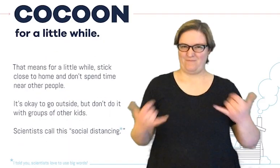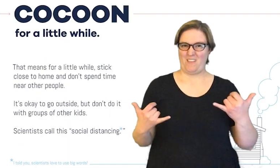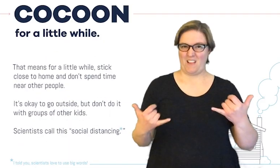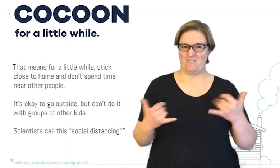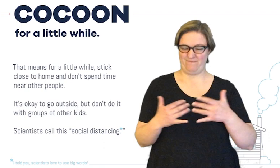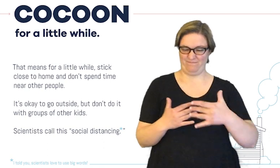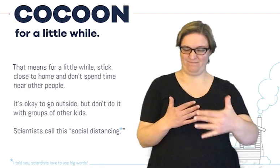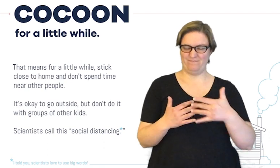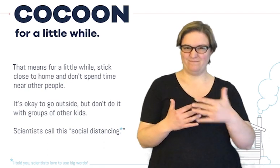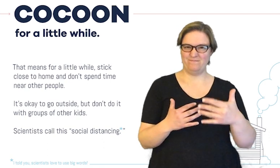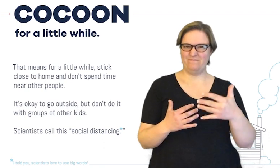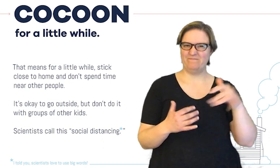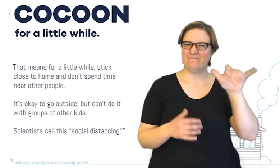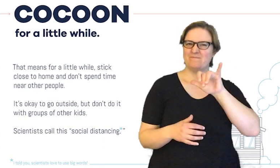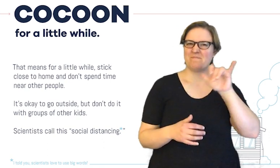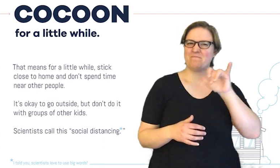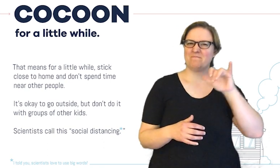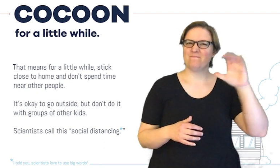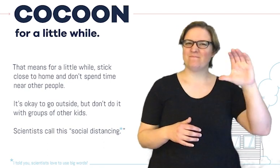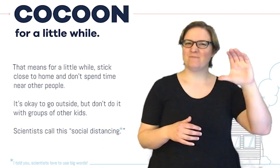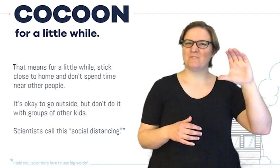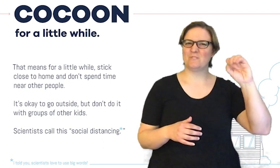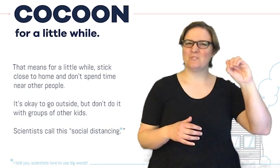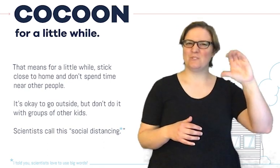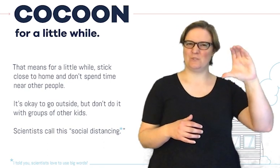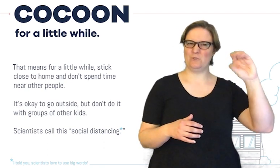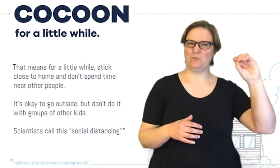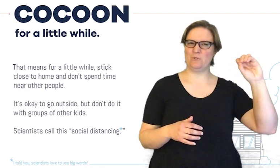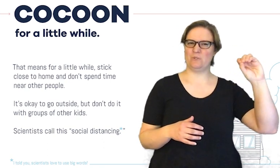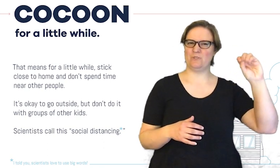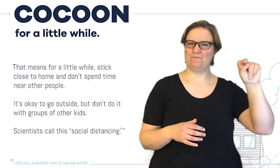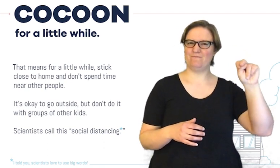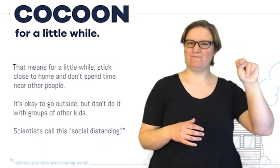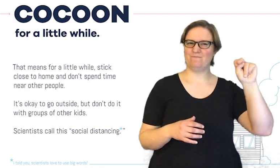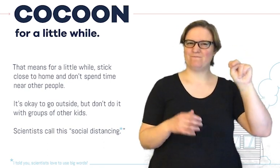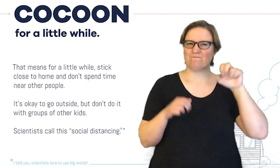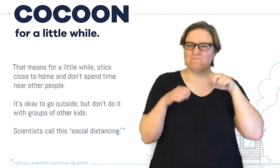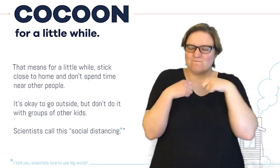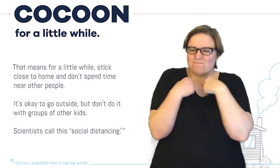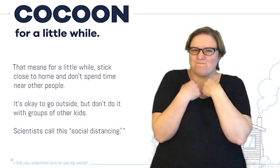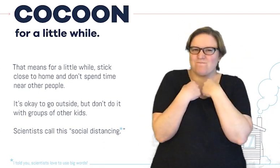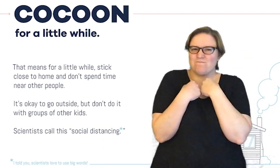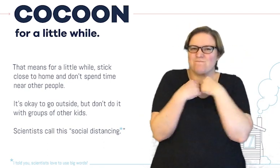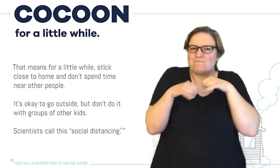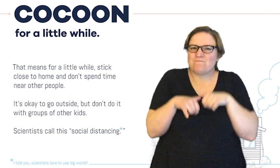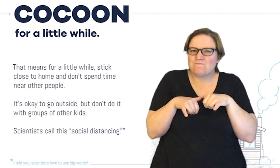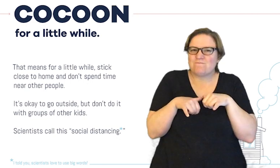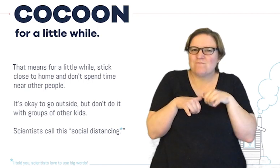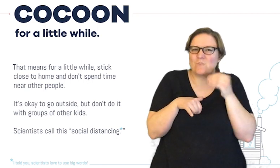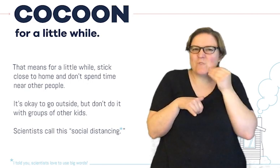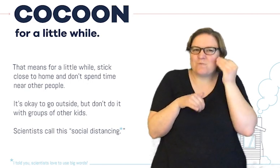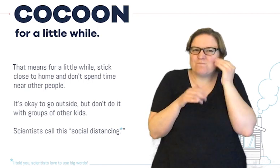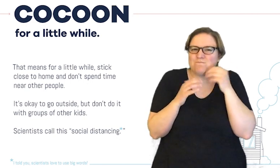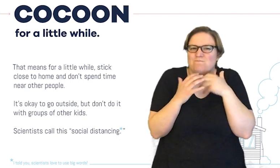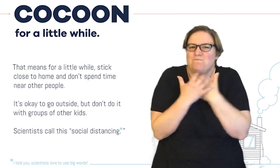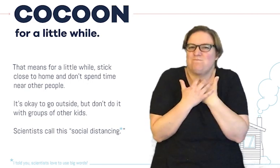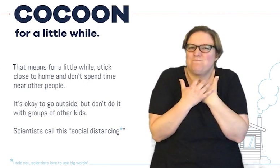For a little while you may be like a cocoon, just staying at home.